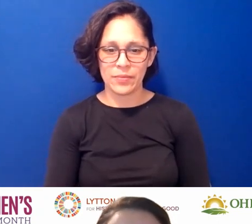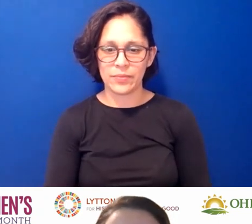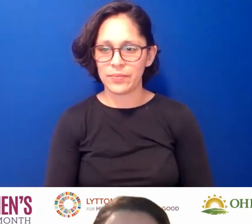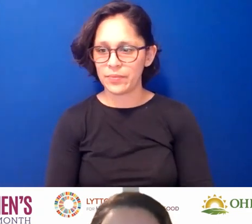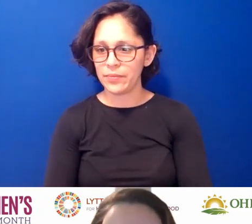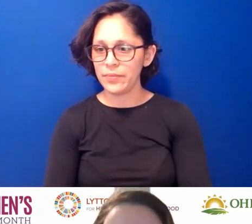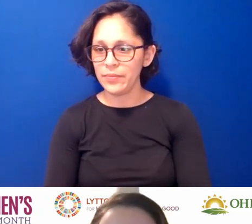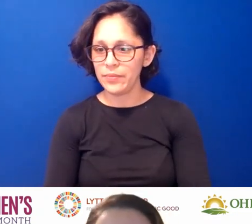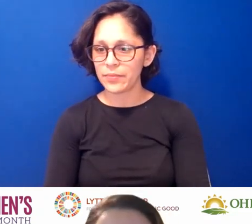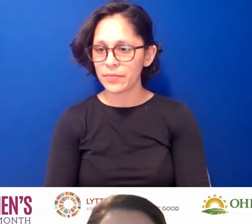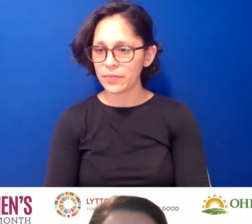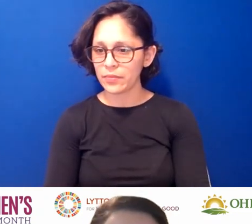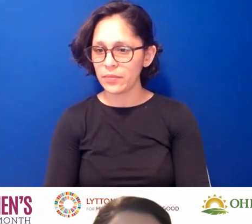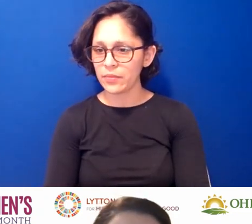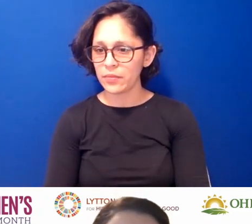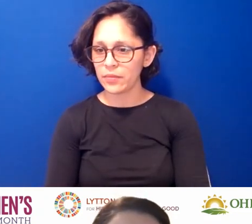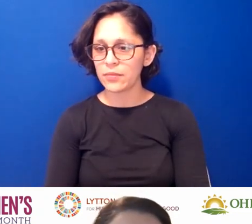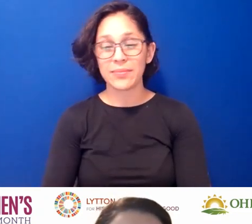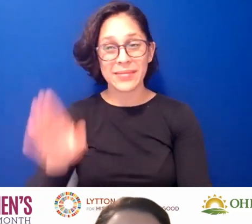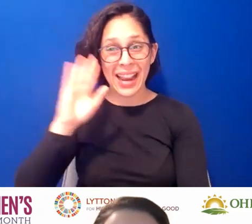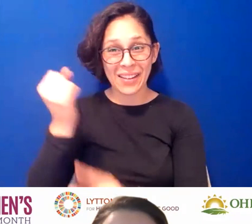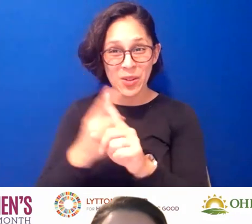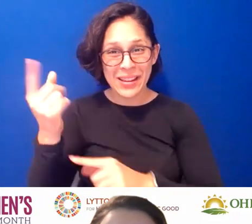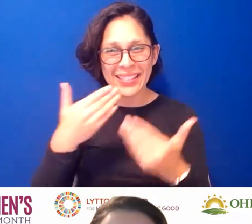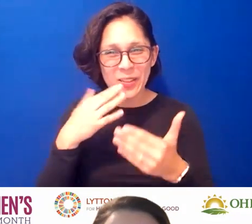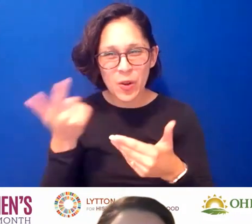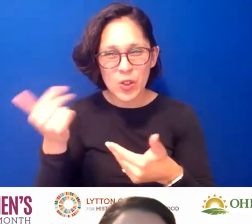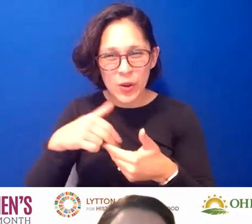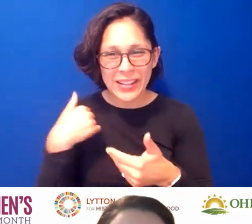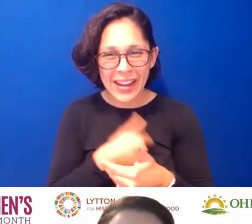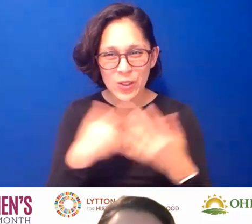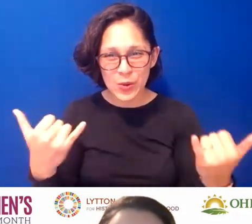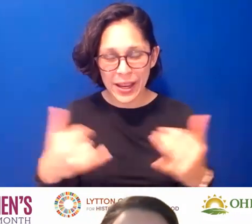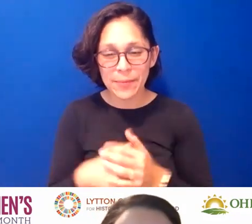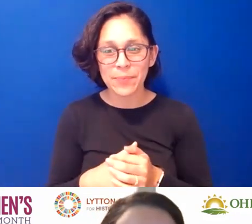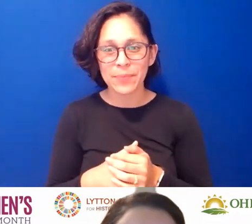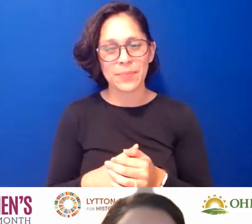Katherine Michel: Hi, everyone, and thank you again for joining us today. So I have the pleasure of introducing our speaker.